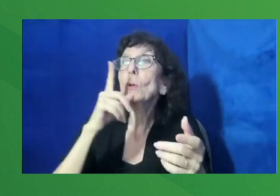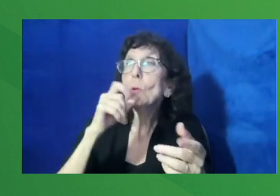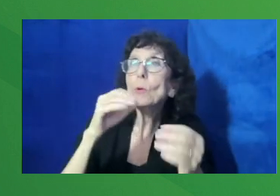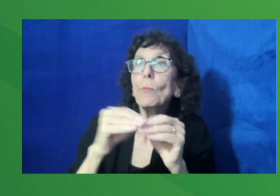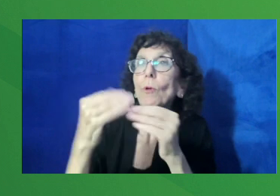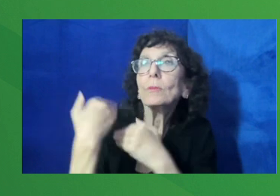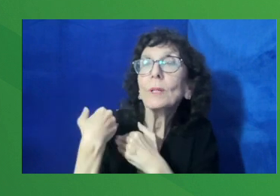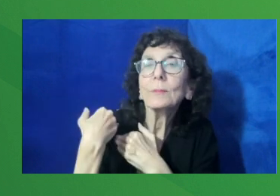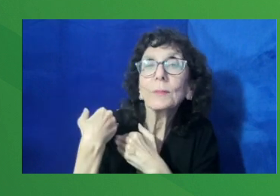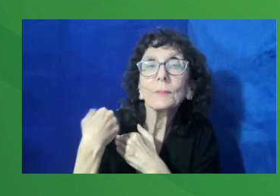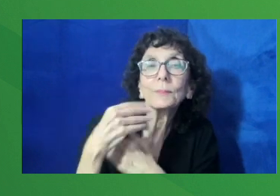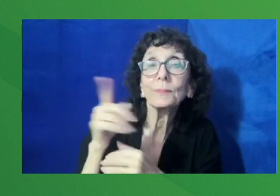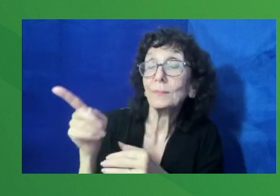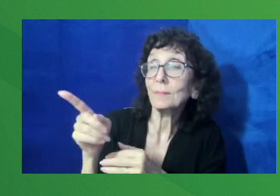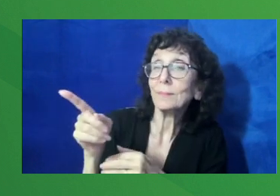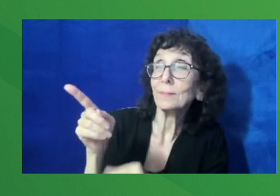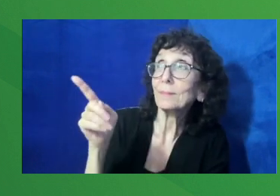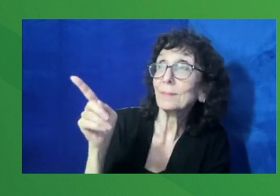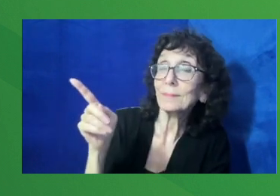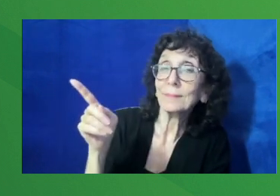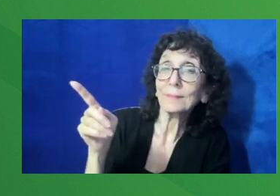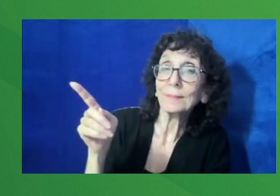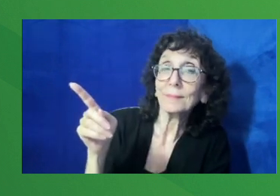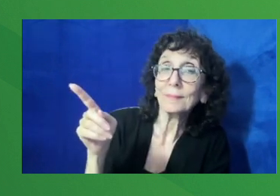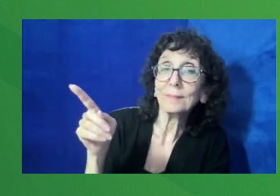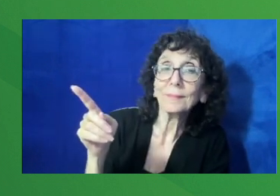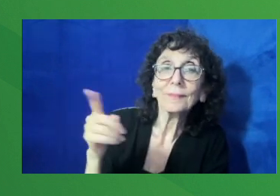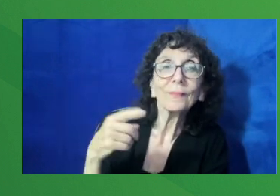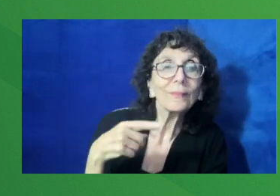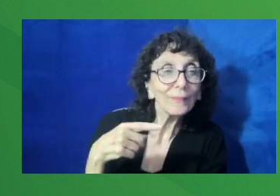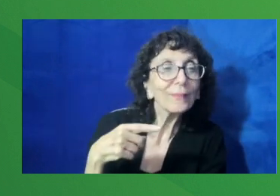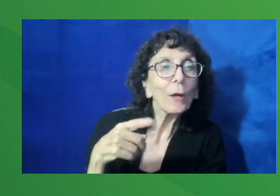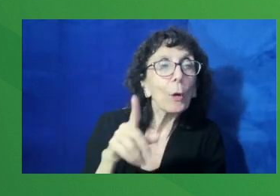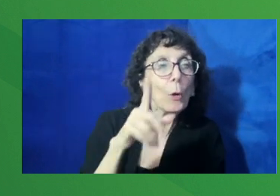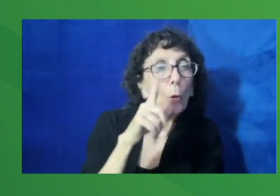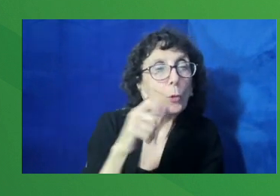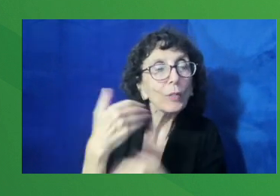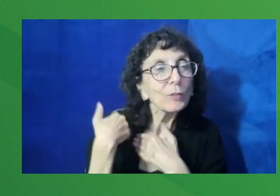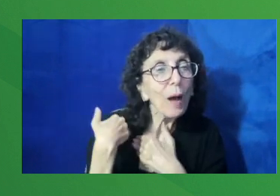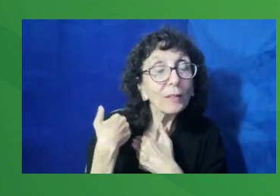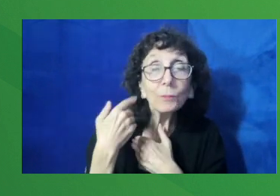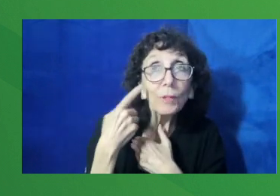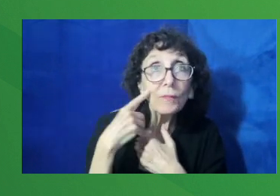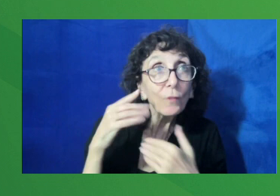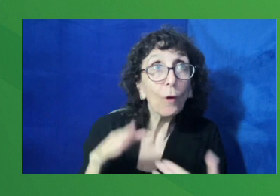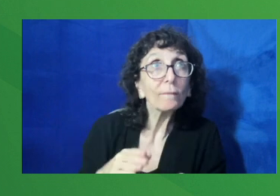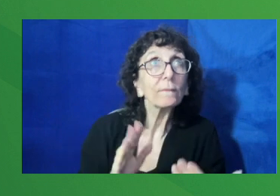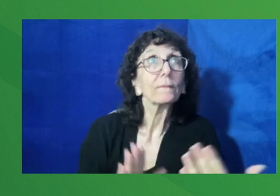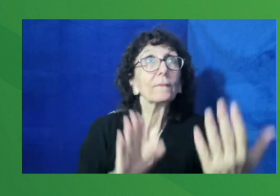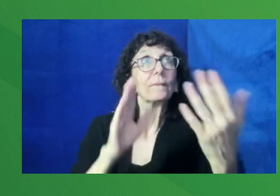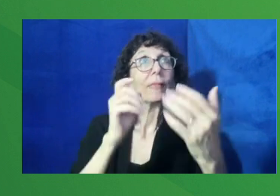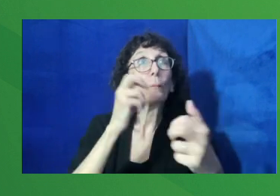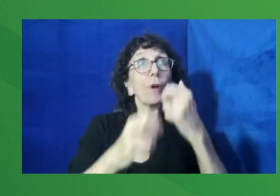I think the best way to approach this is who is responsible for addressing this issue, if anybody. And what is the best way to solve the issue,